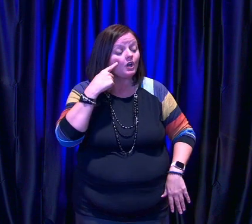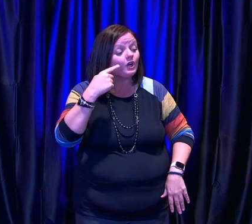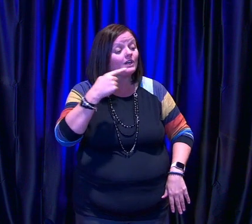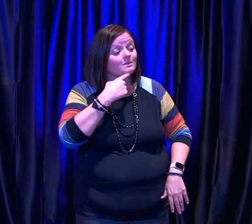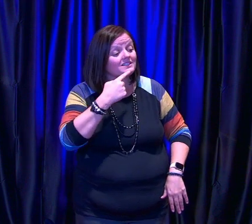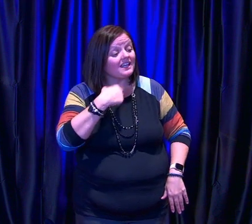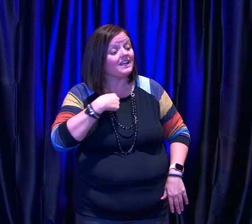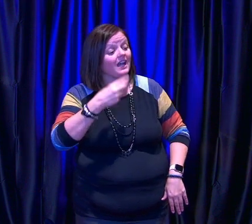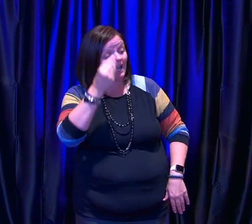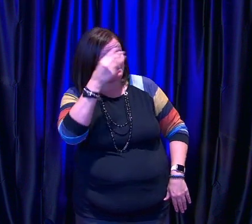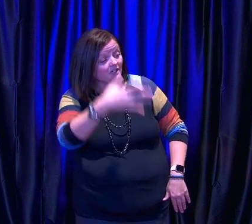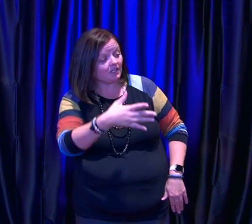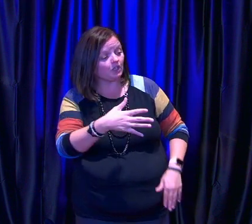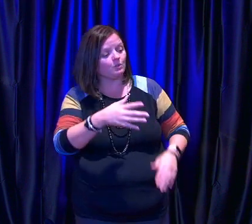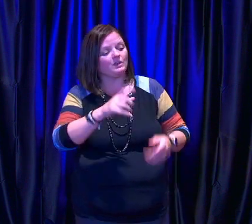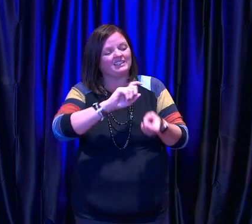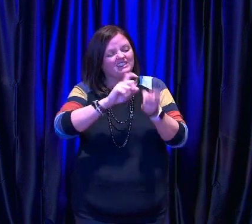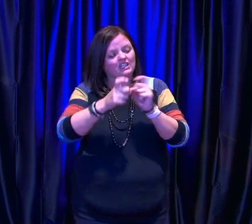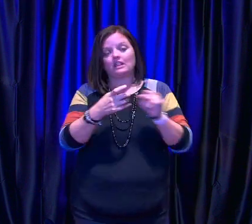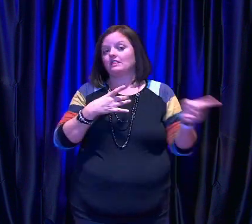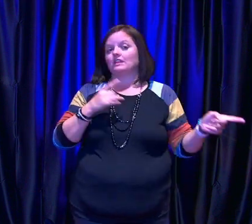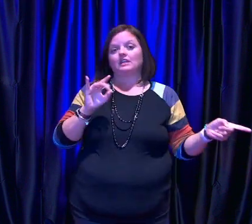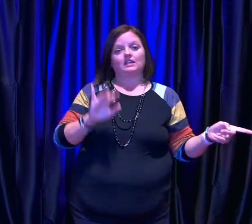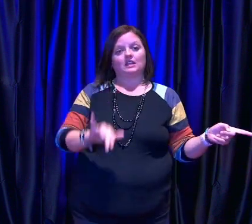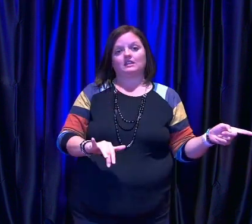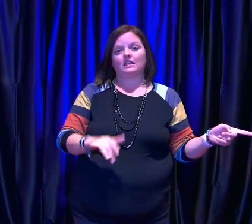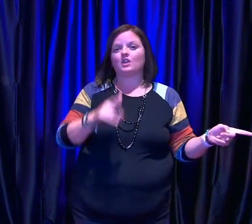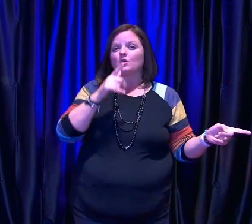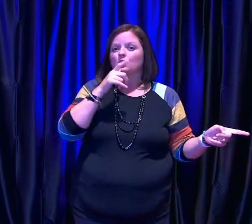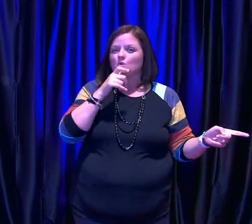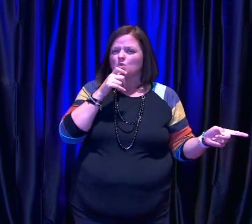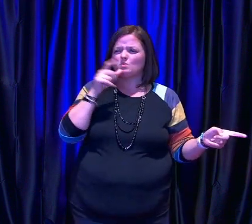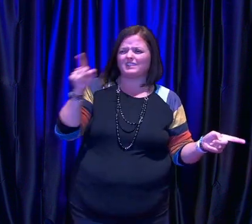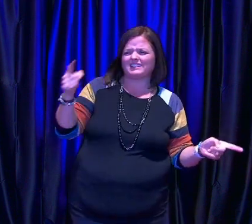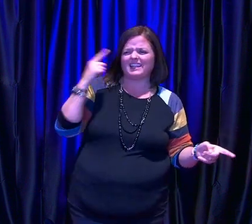he began to redefine it they didn't like that at all who does he think he is